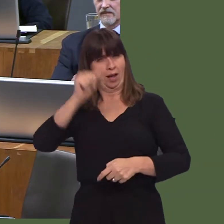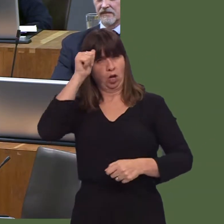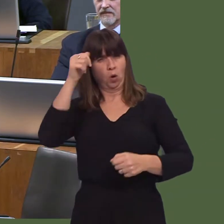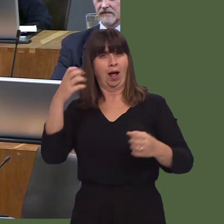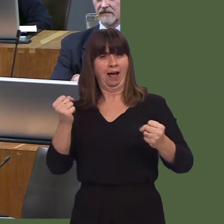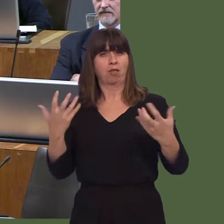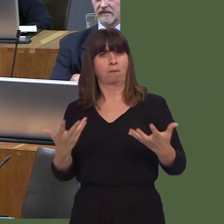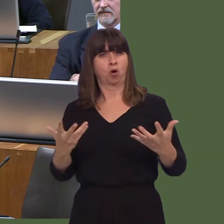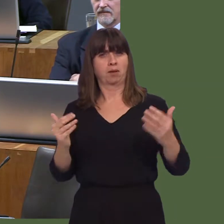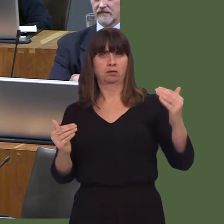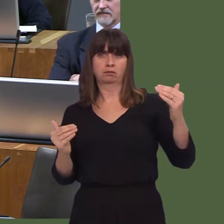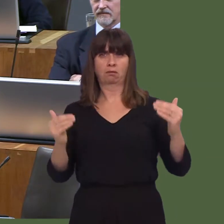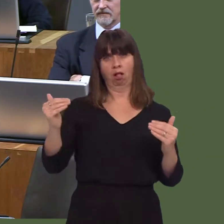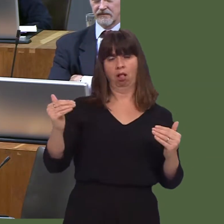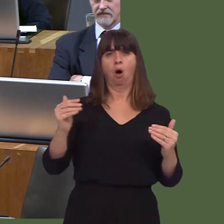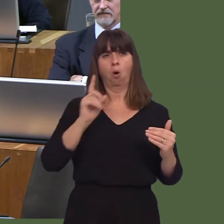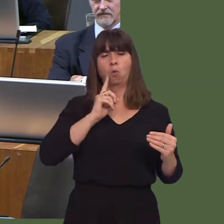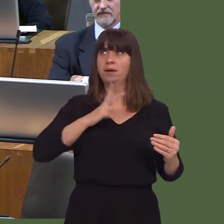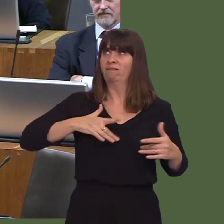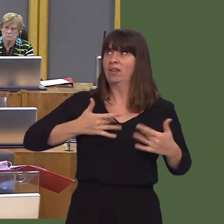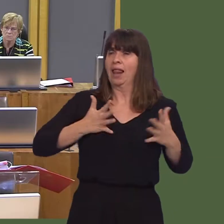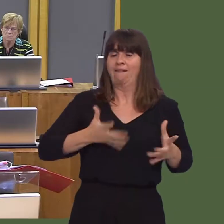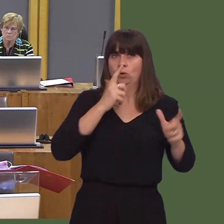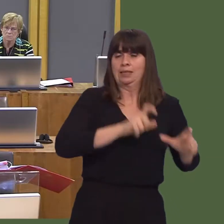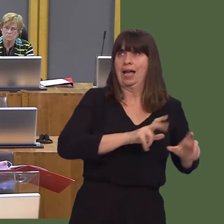that people make about their careers around the time of children, and so on.